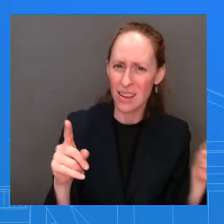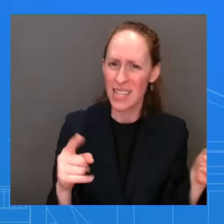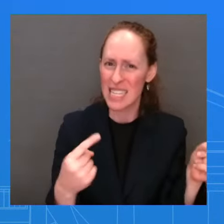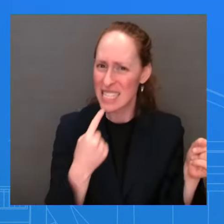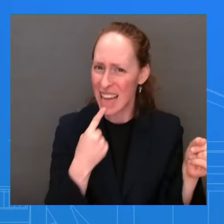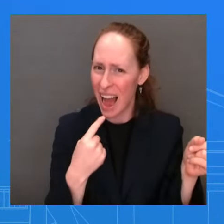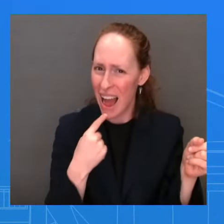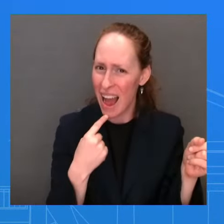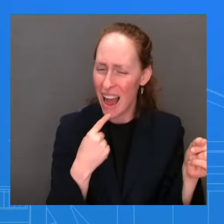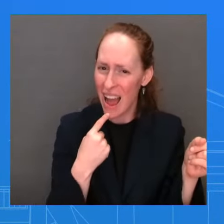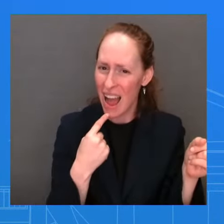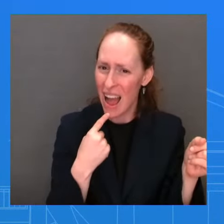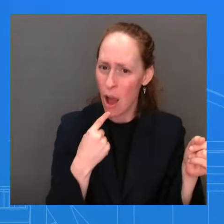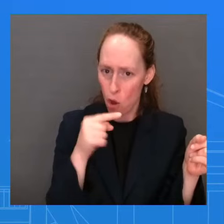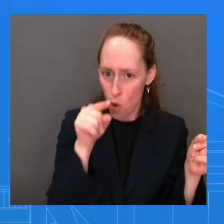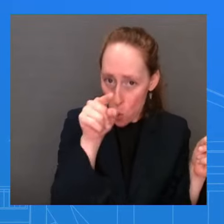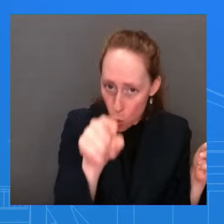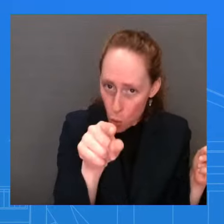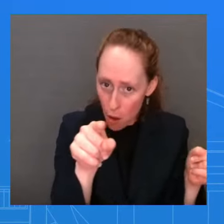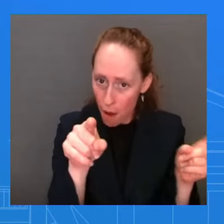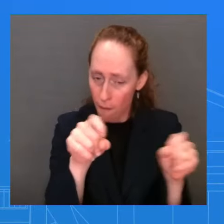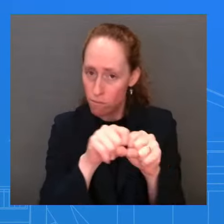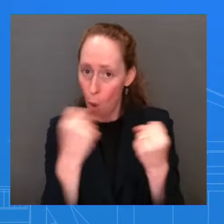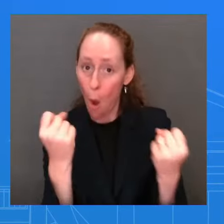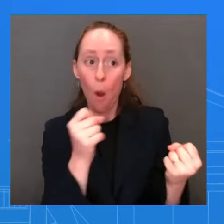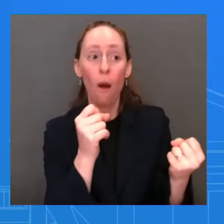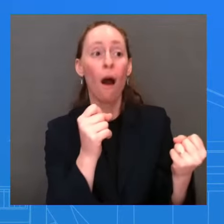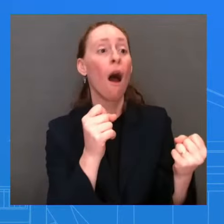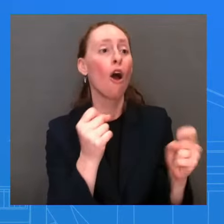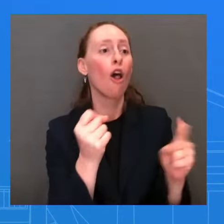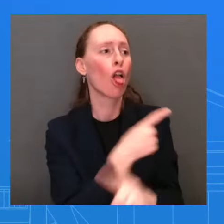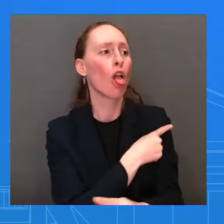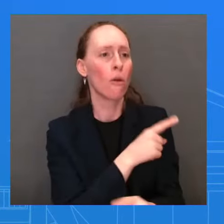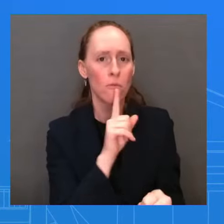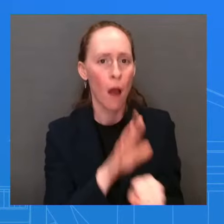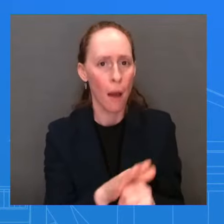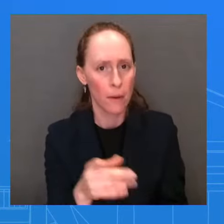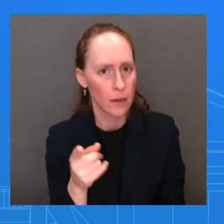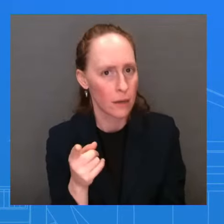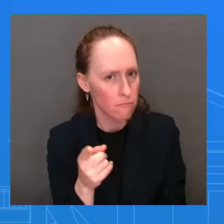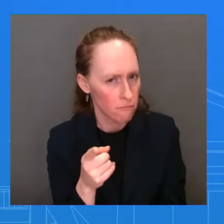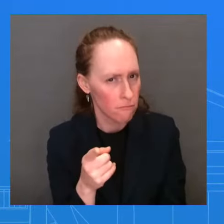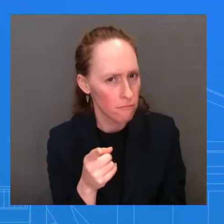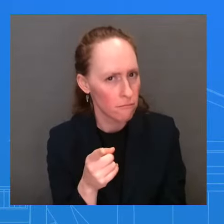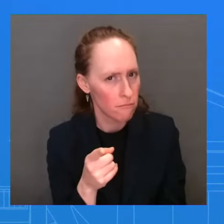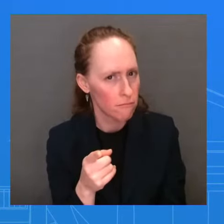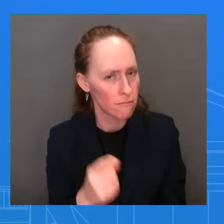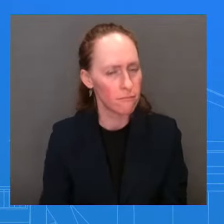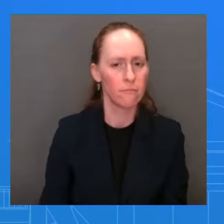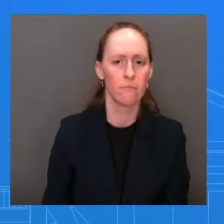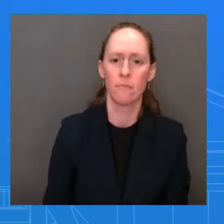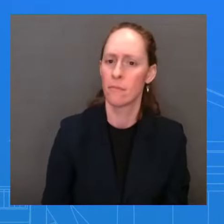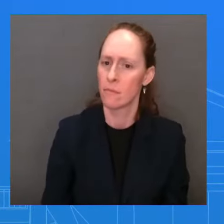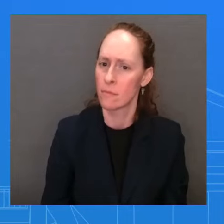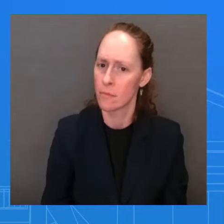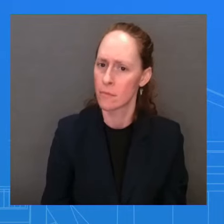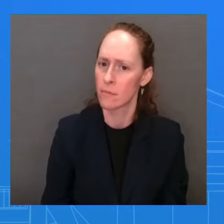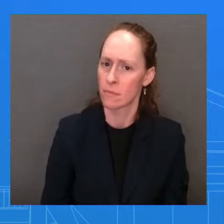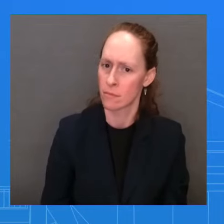of the Inflation Reduction Act. Look, we are faithfully implementing all the parts of the Inflation Reduction Act, including parts that we don't like.